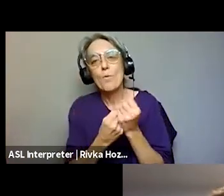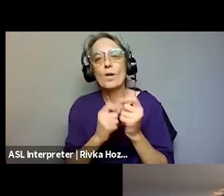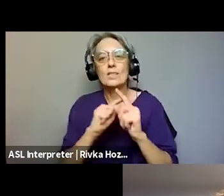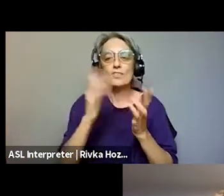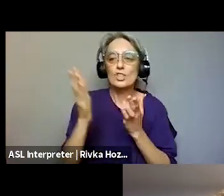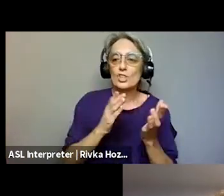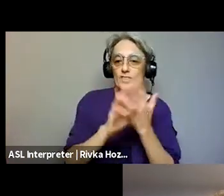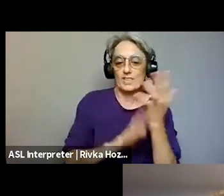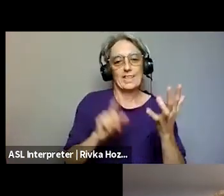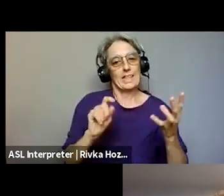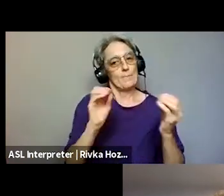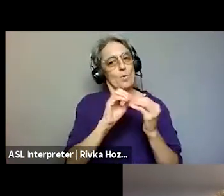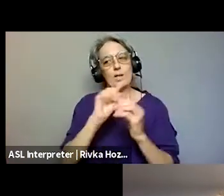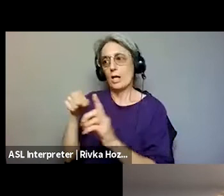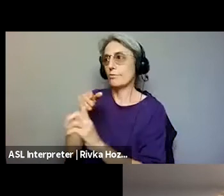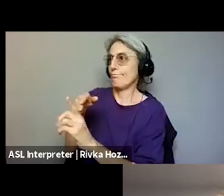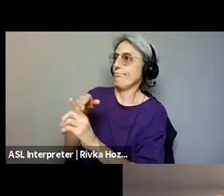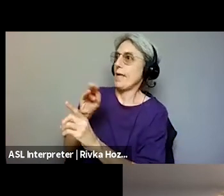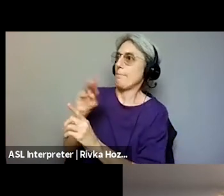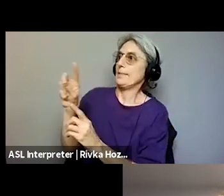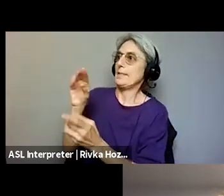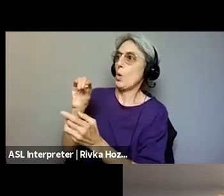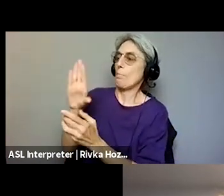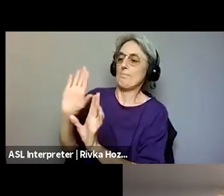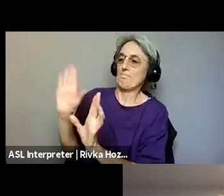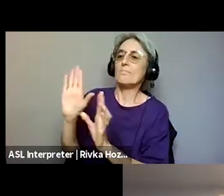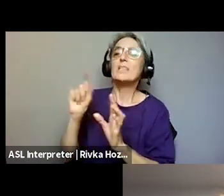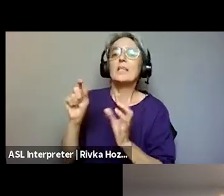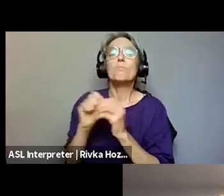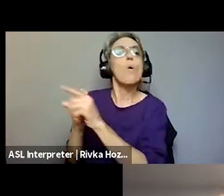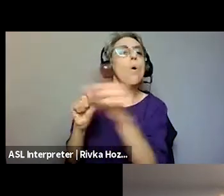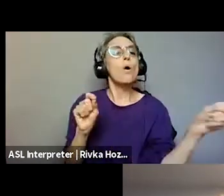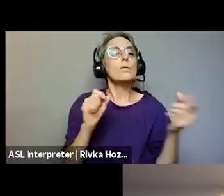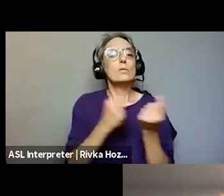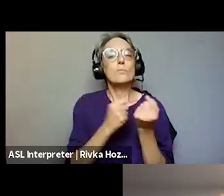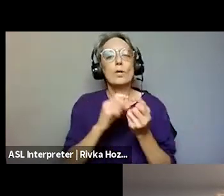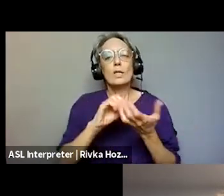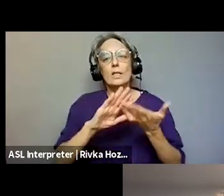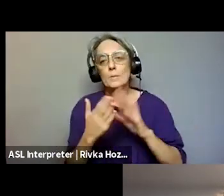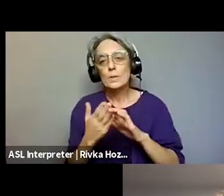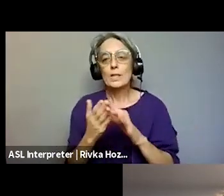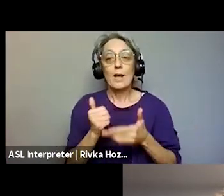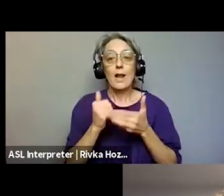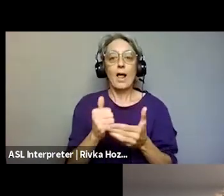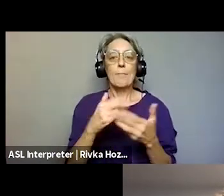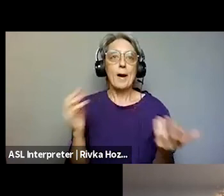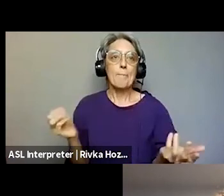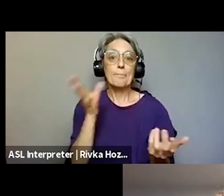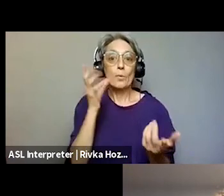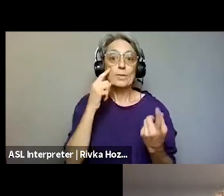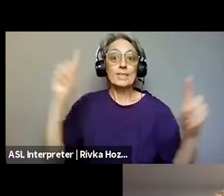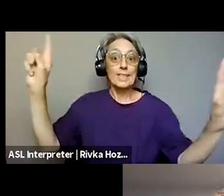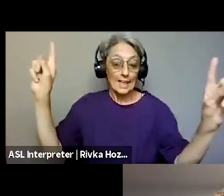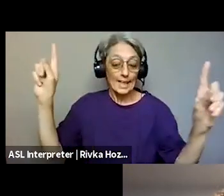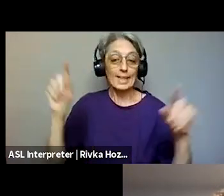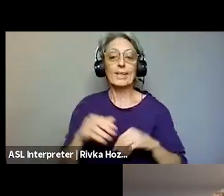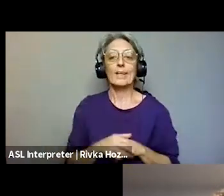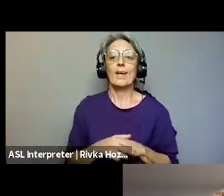needed in the community to help parents succeed ultimately and to have positive pregnancy outcomes